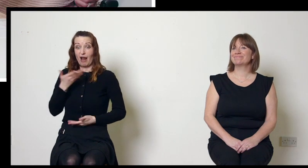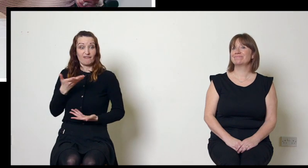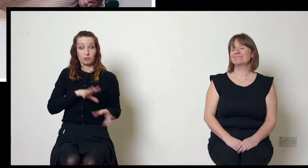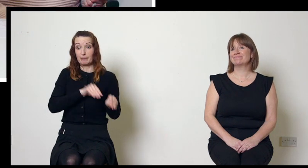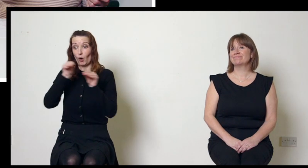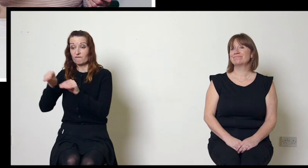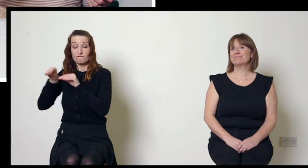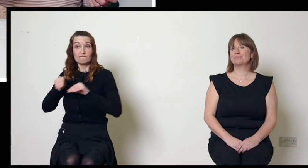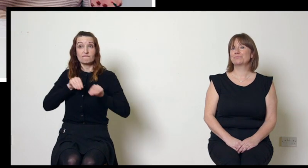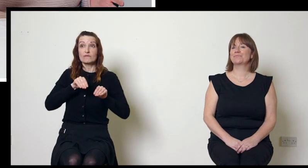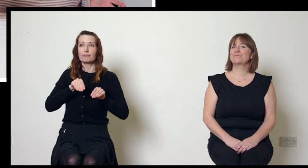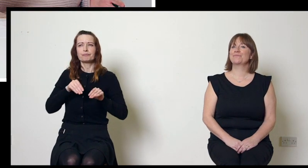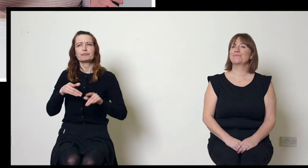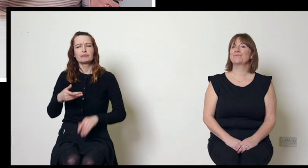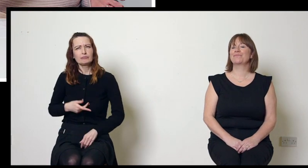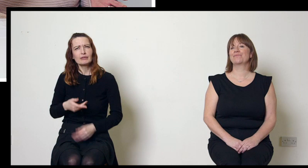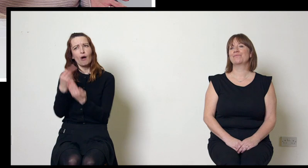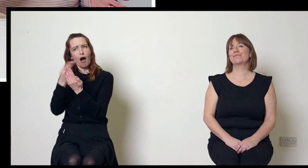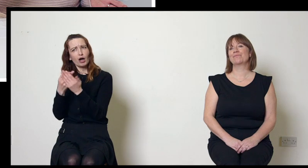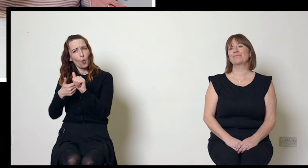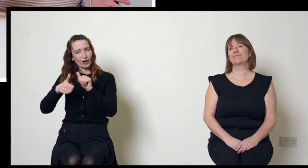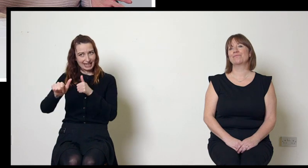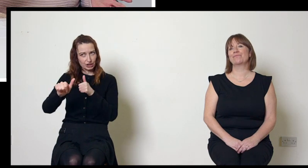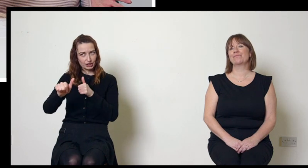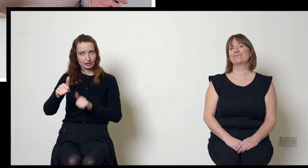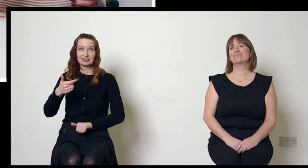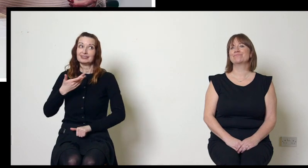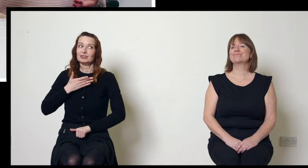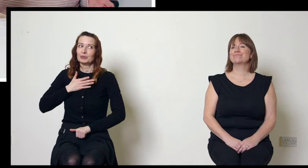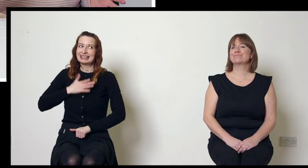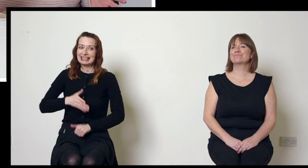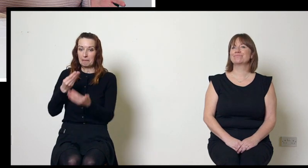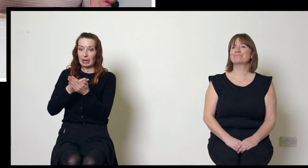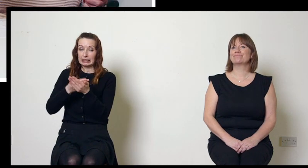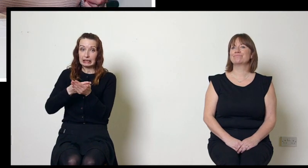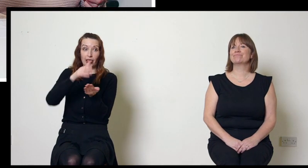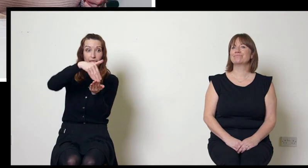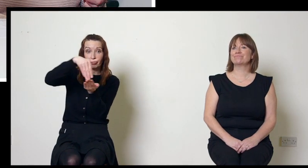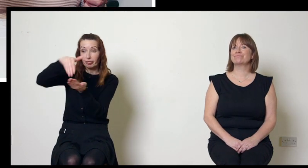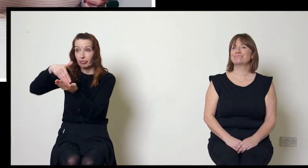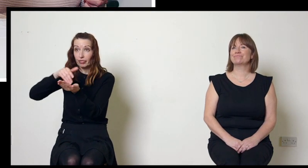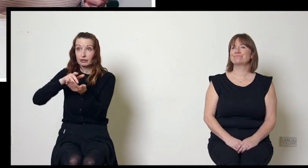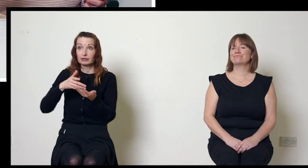So as an arts organisation, we have to fundraise, right? We have to get the money in.